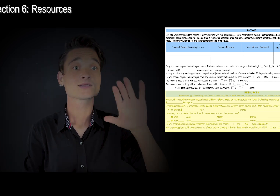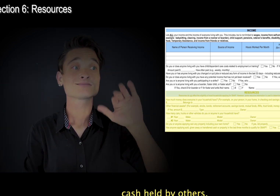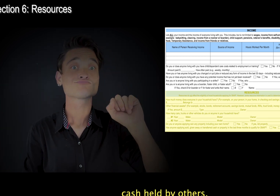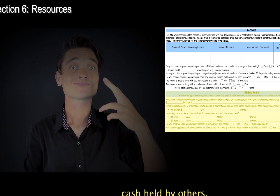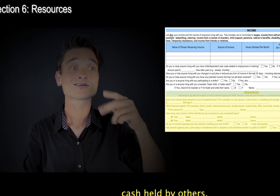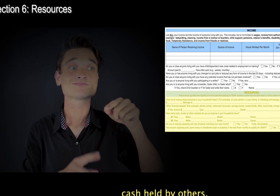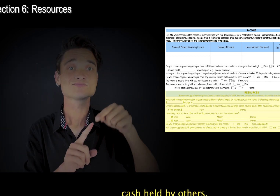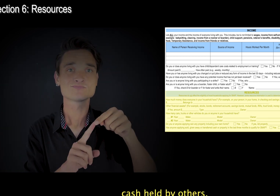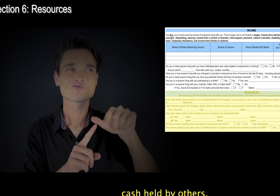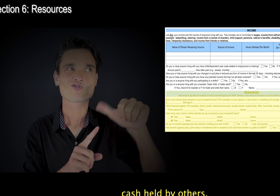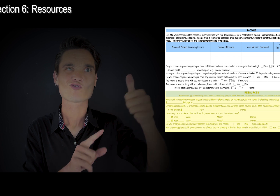cash held by others,